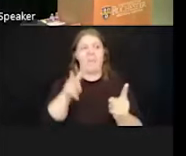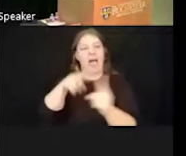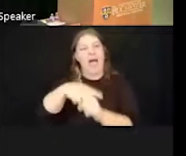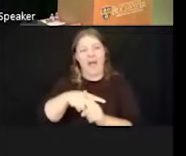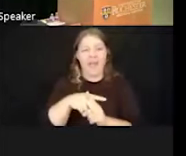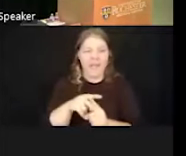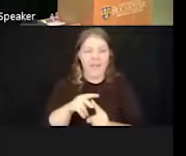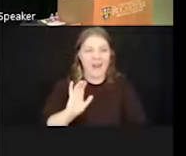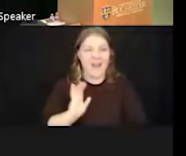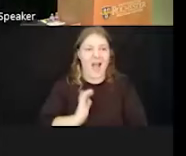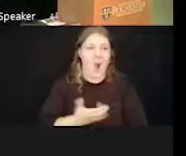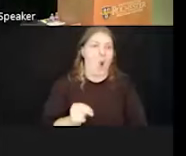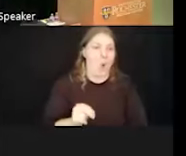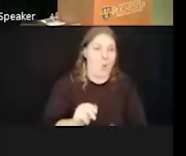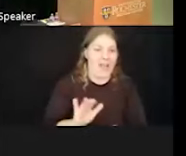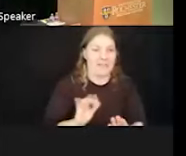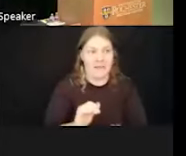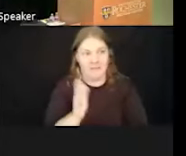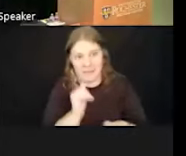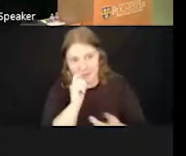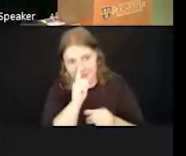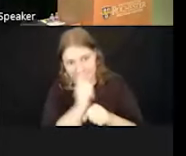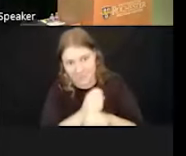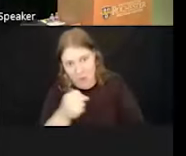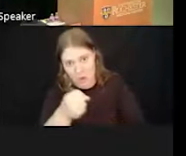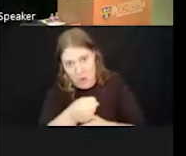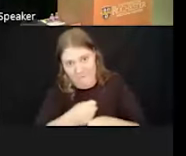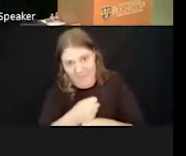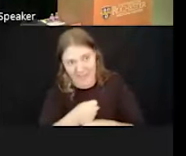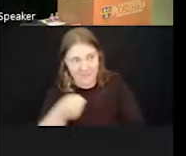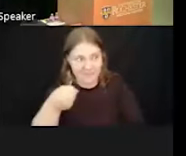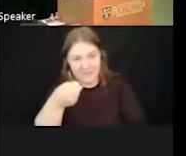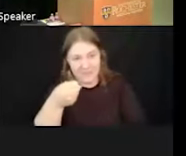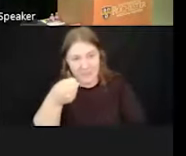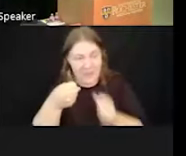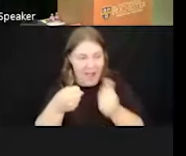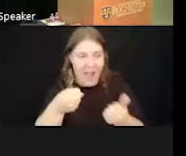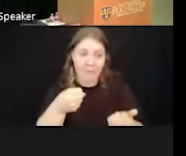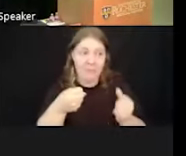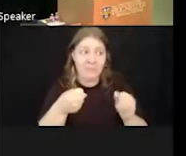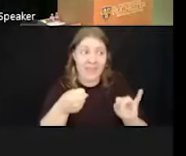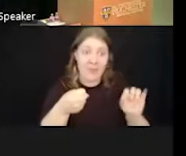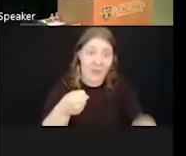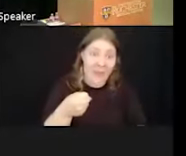the actual cup of coffee but if you do even better but I think that's the authenticity the genu the